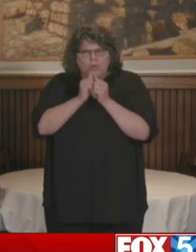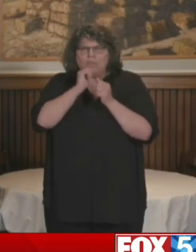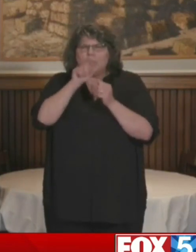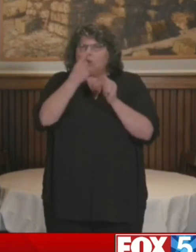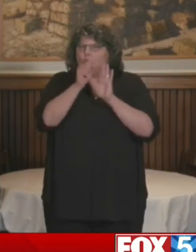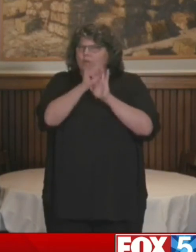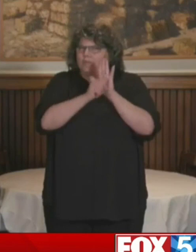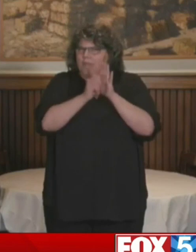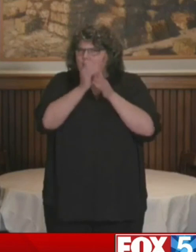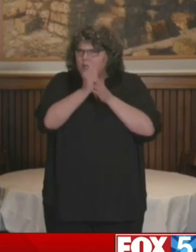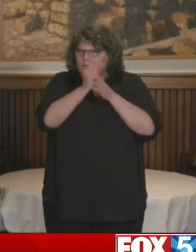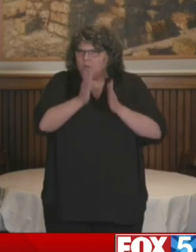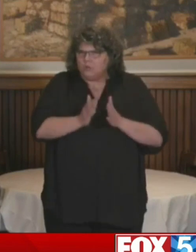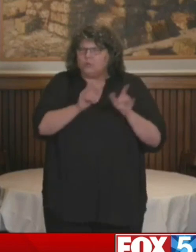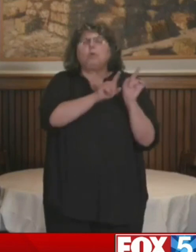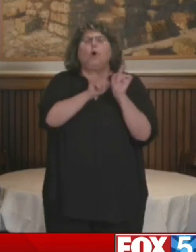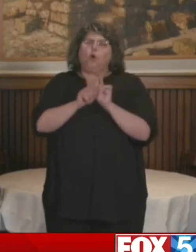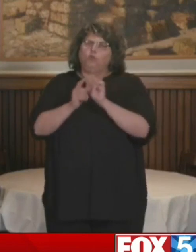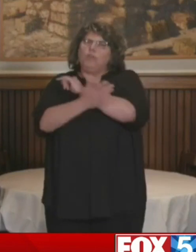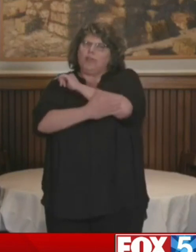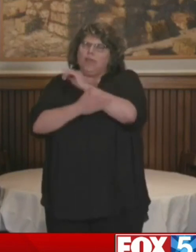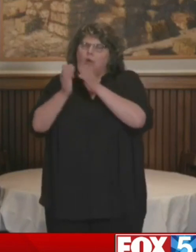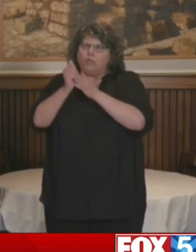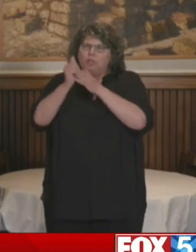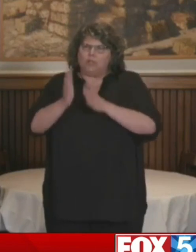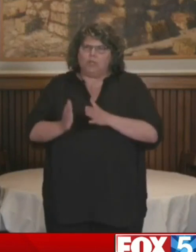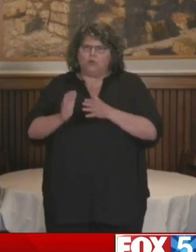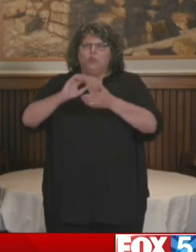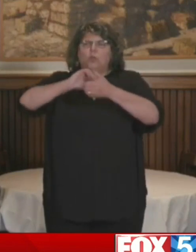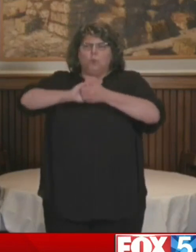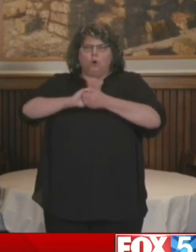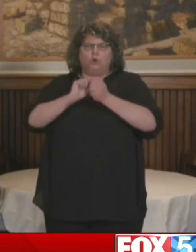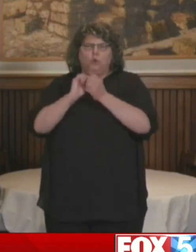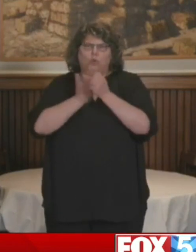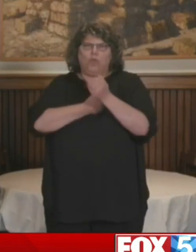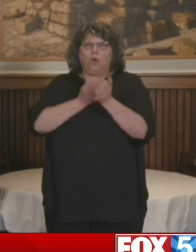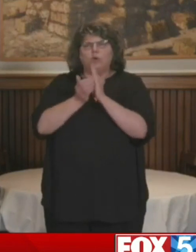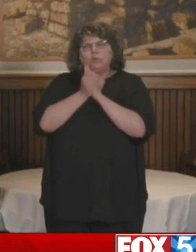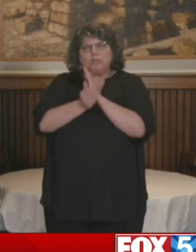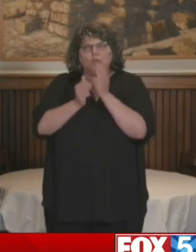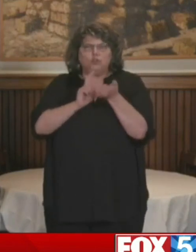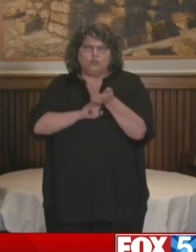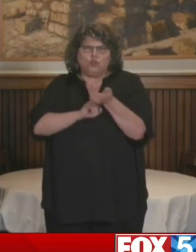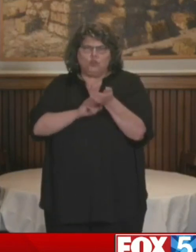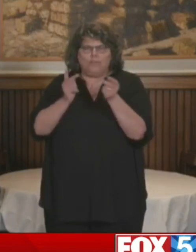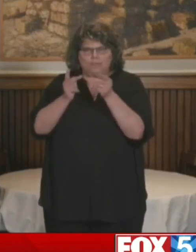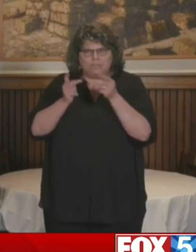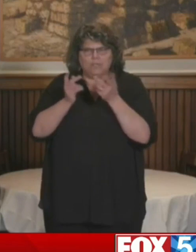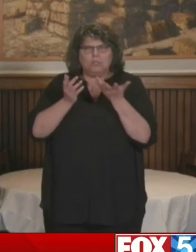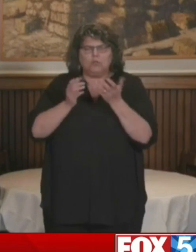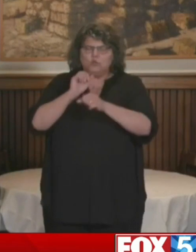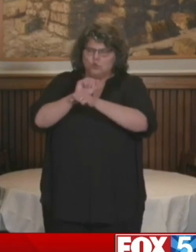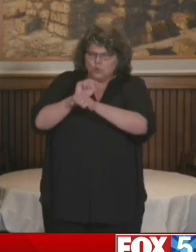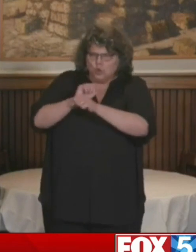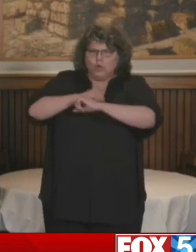STAFFING SHORTAGES OR PPE SHORTAGES IN THOSE FACILITIES SO I'M WORKING WITH NOT JUST THE STATE LEADERSHIP, BUT ALSO